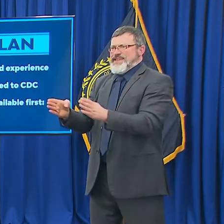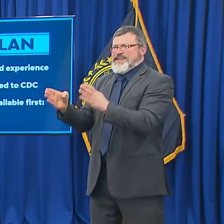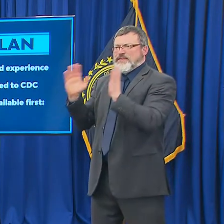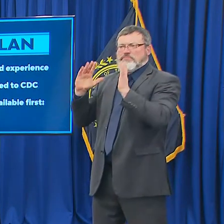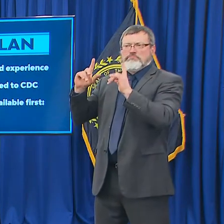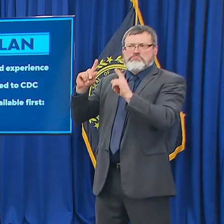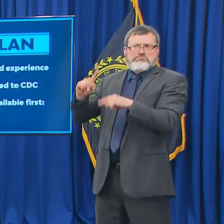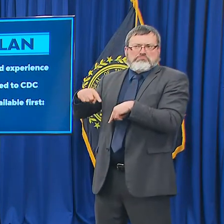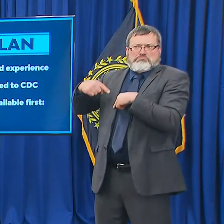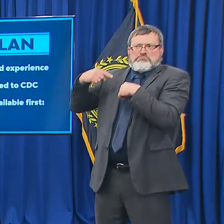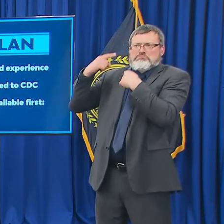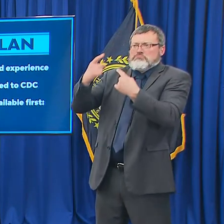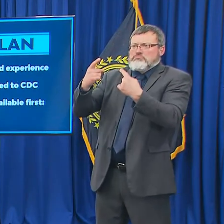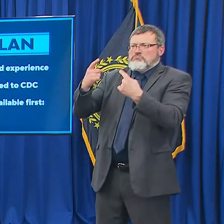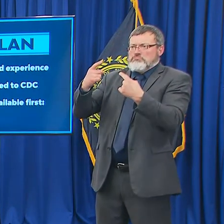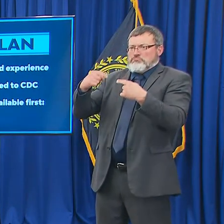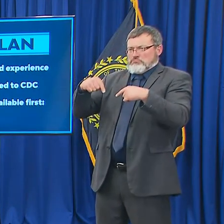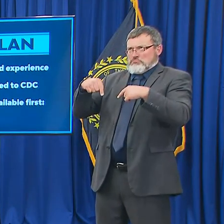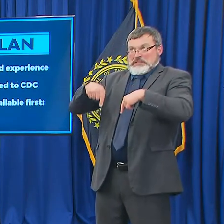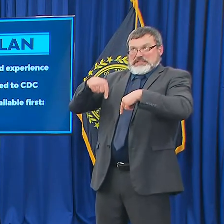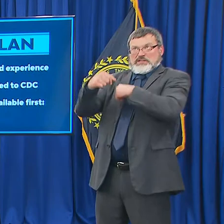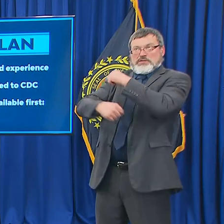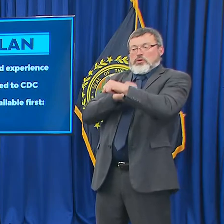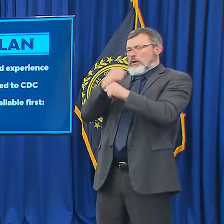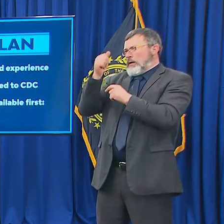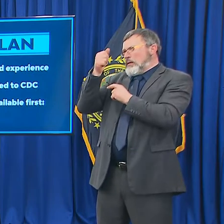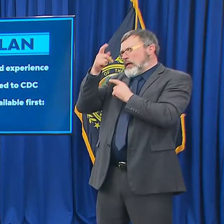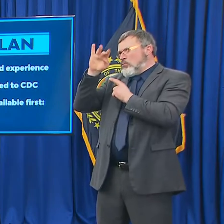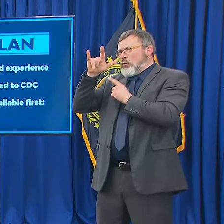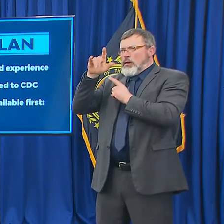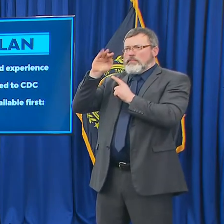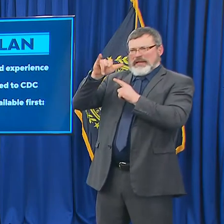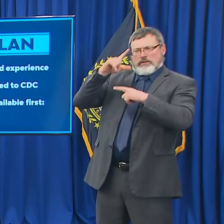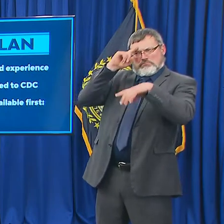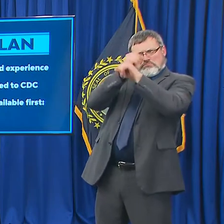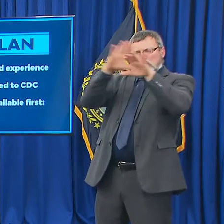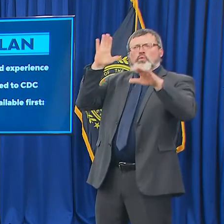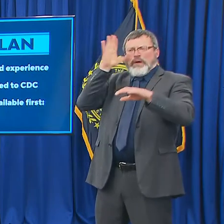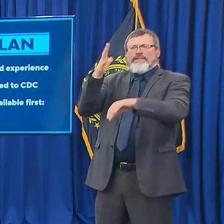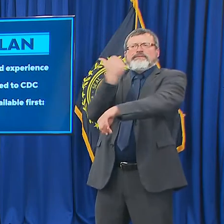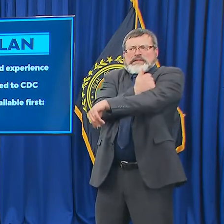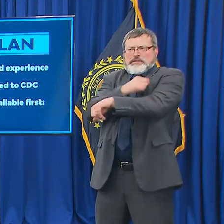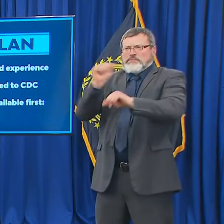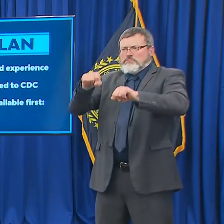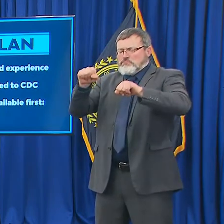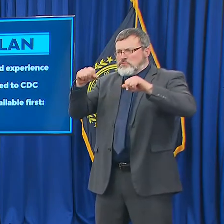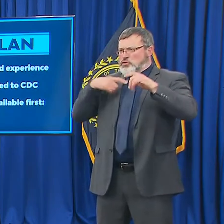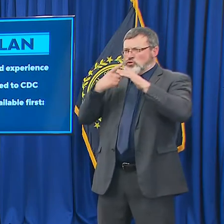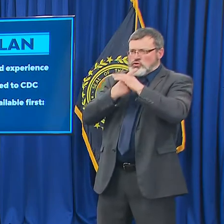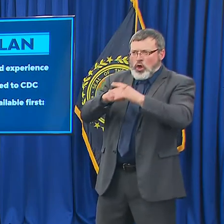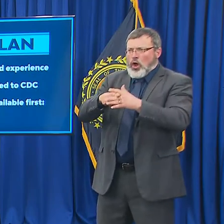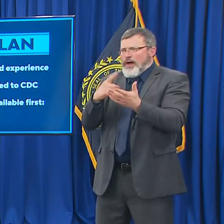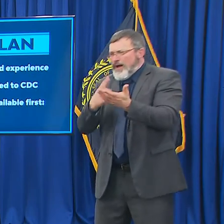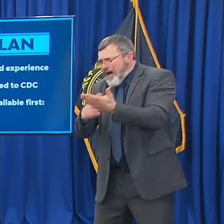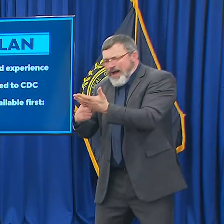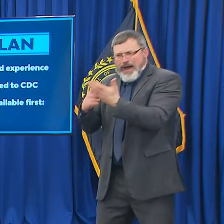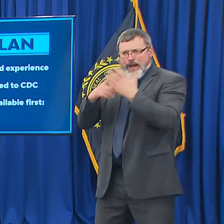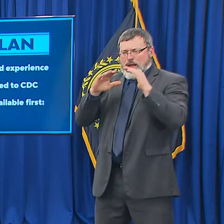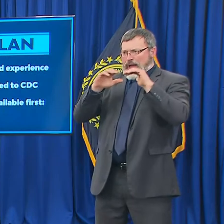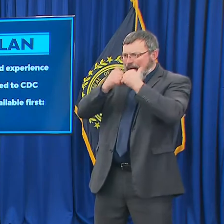like pharmacies primary care providers and hospitals to achieve our shared goal of making this vaccine